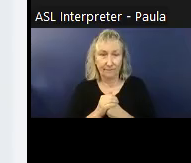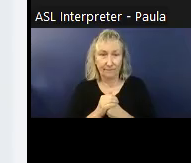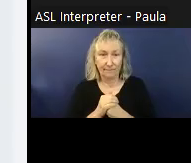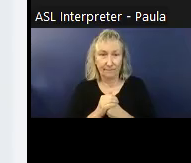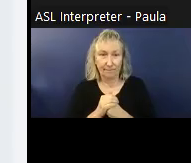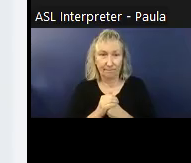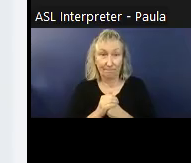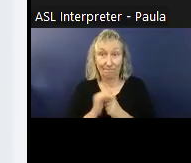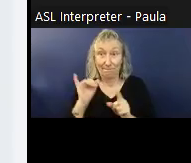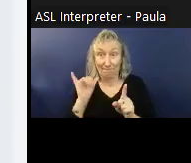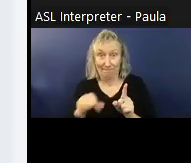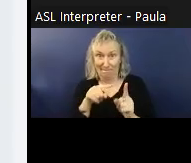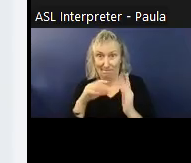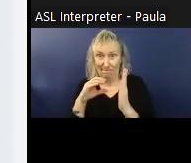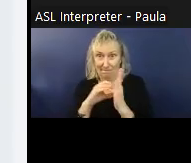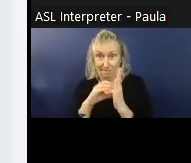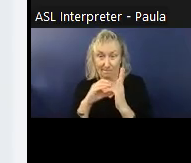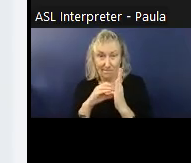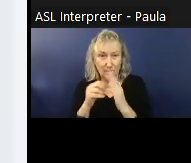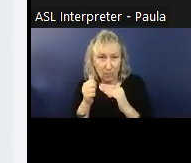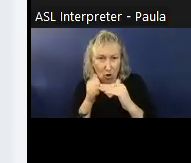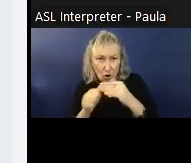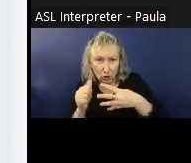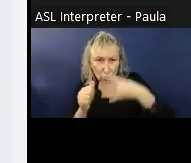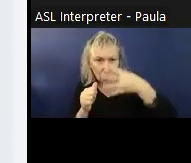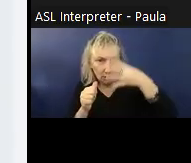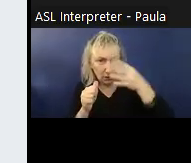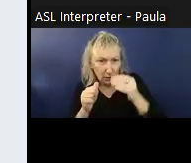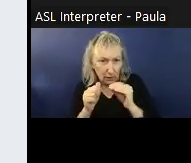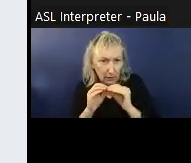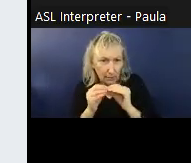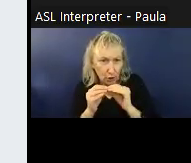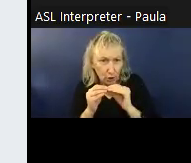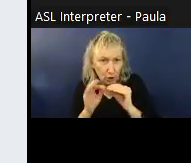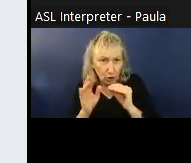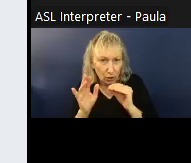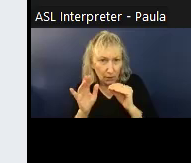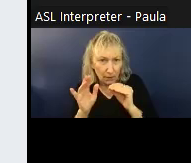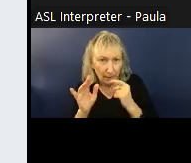This section is under 6B.